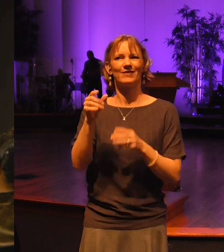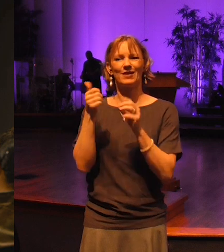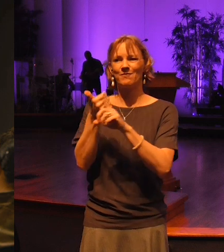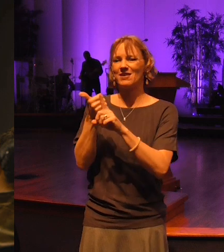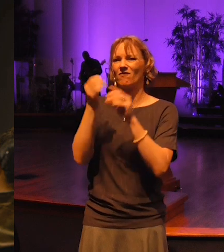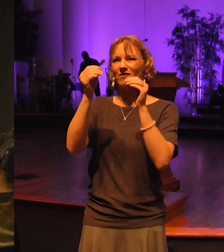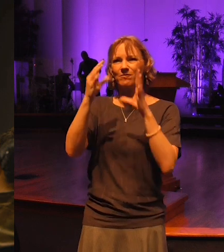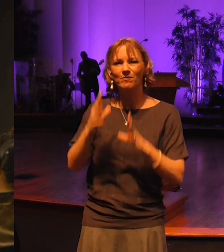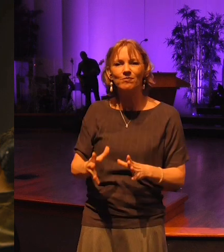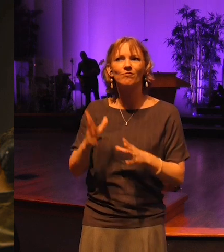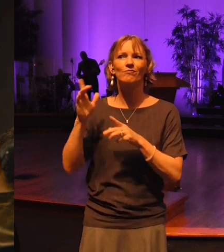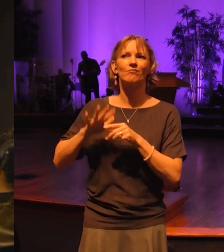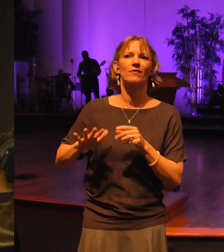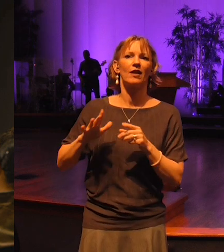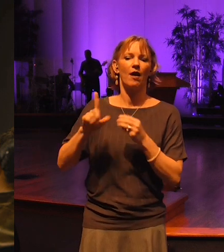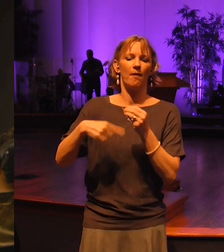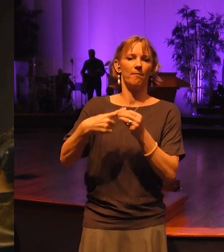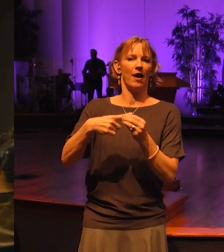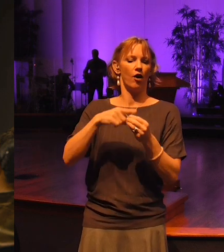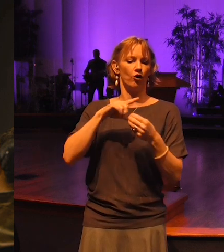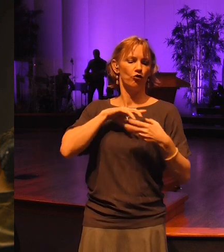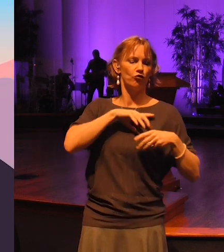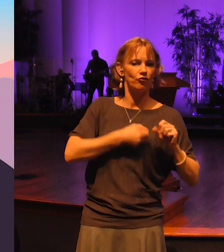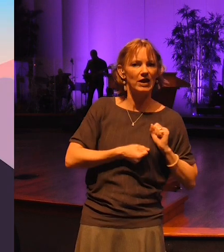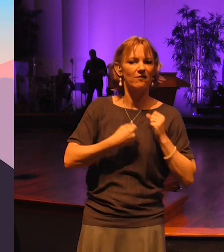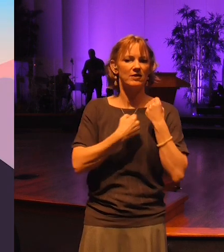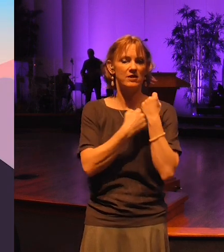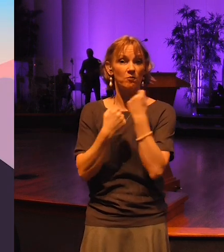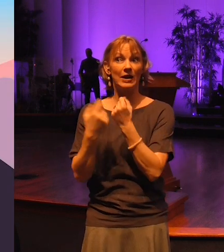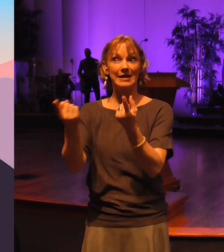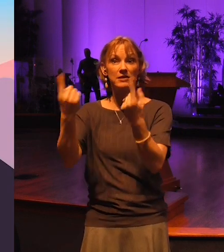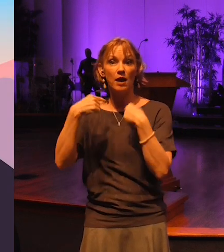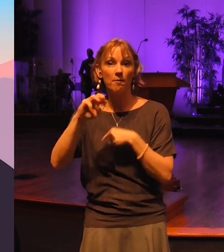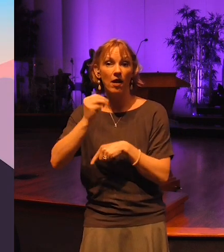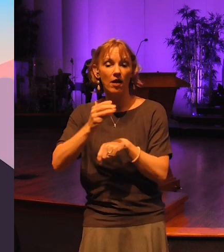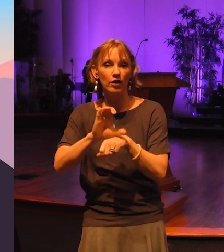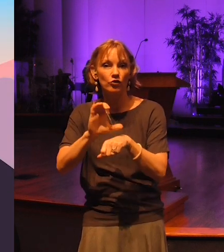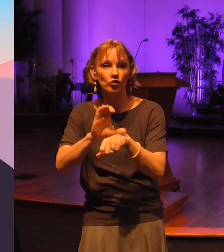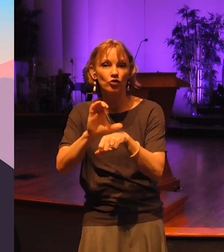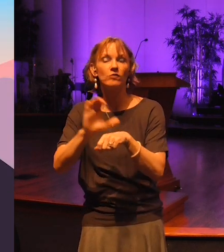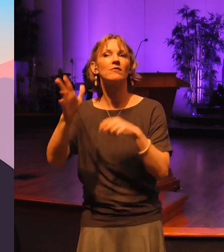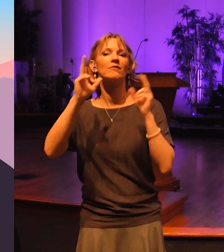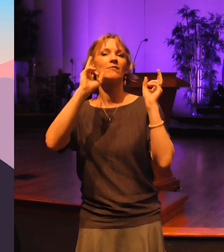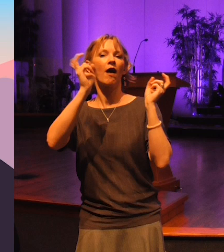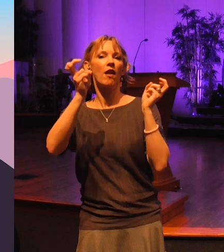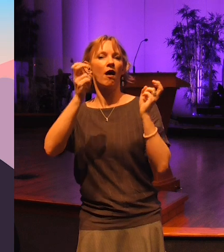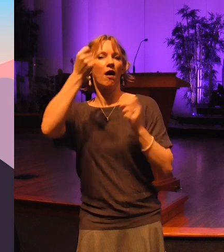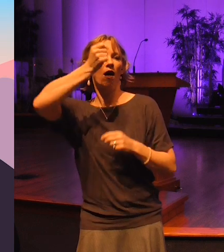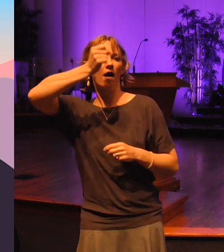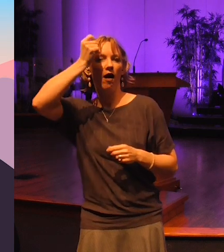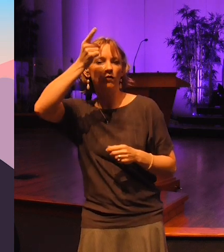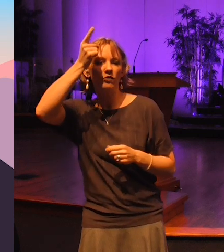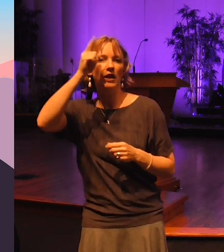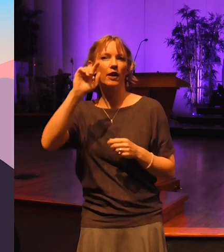around grief and support he's coming to Mile High Church his title is understanding your grief the